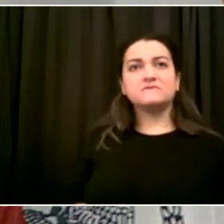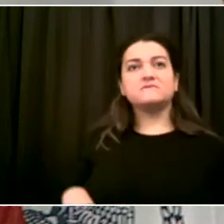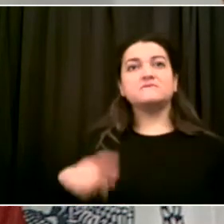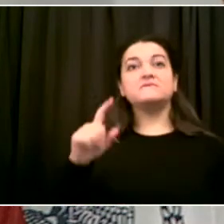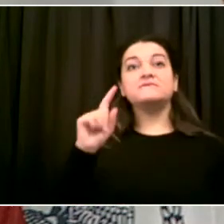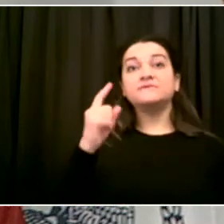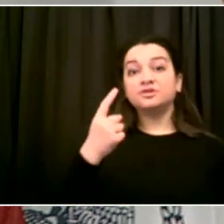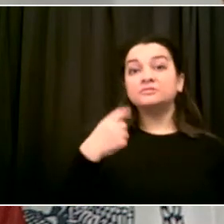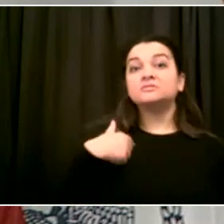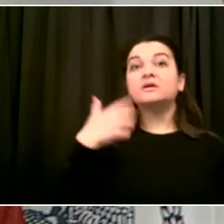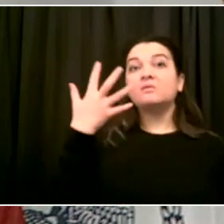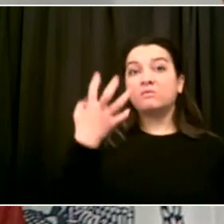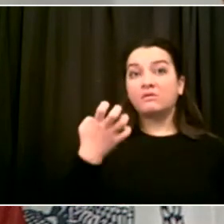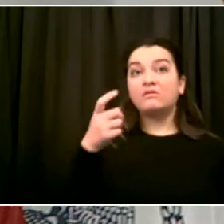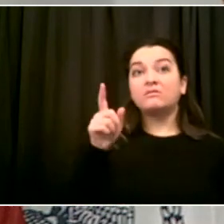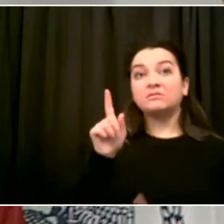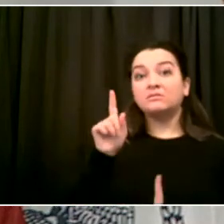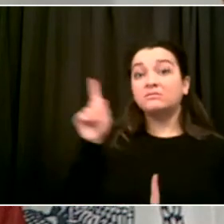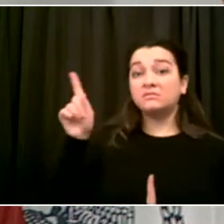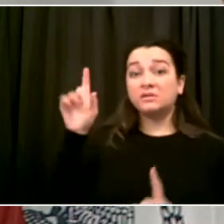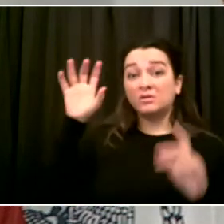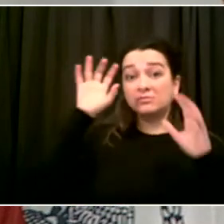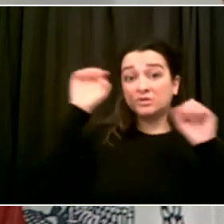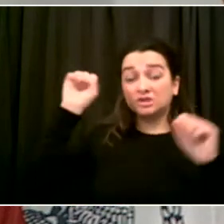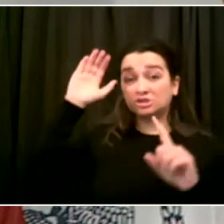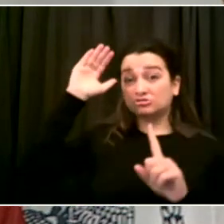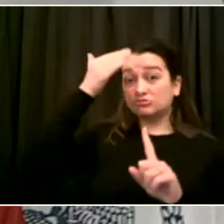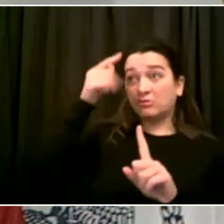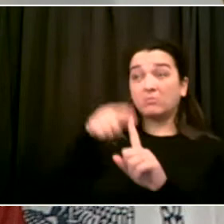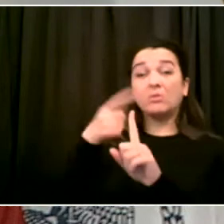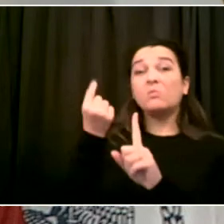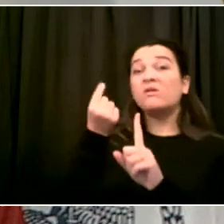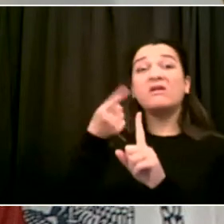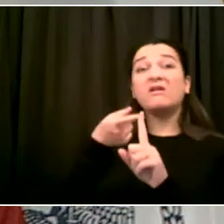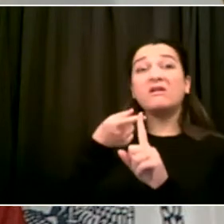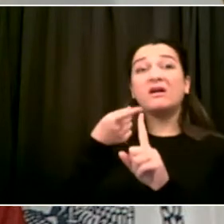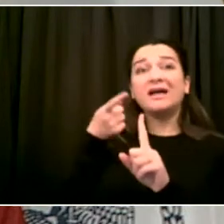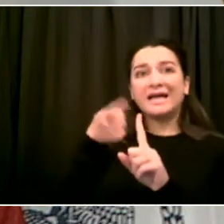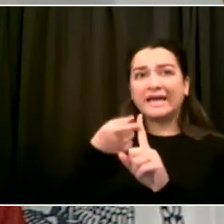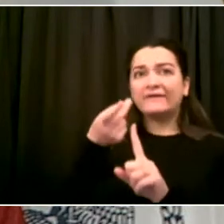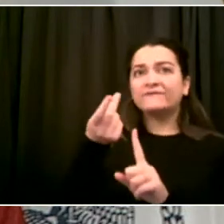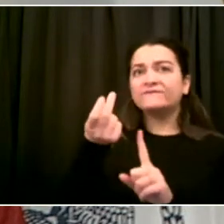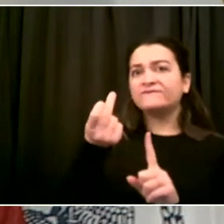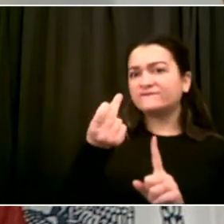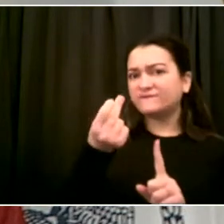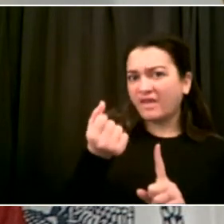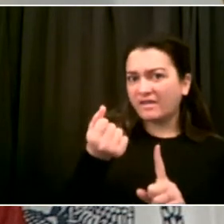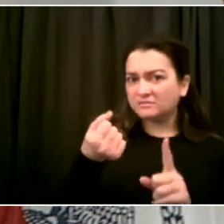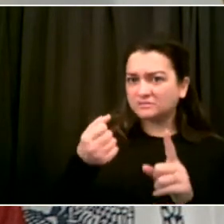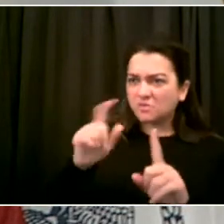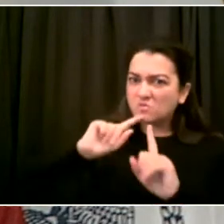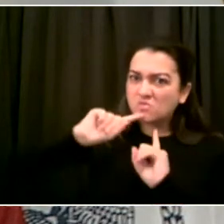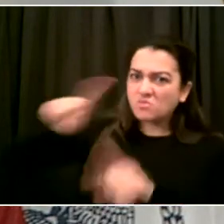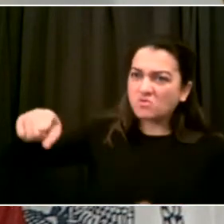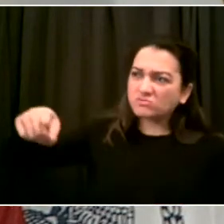GIVE THE TRUMP ADMINISTRATION N THEIR FAIR CCREDIIT FOOR HAVING SPENT THE DEVELOPMENT